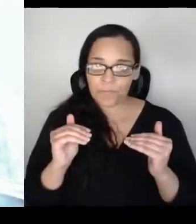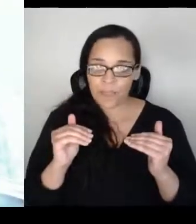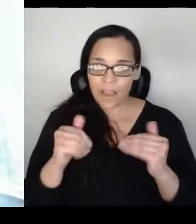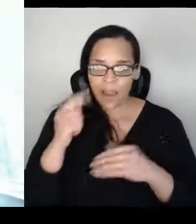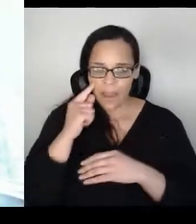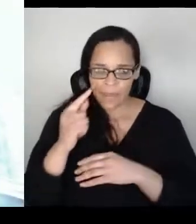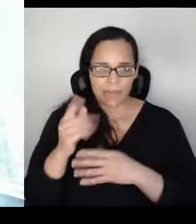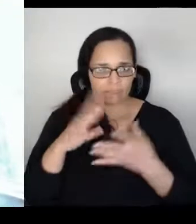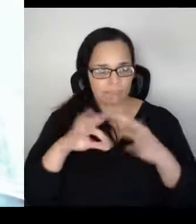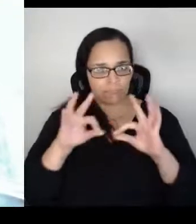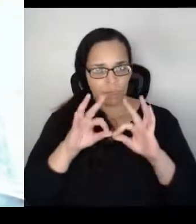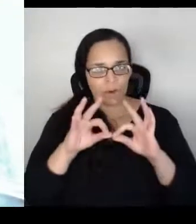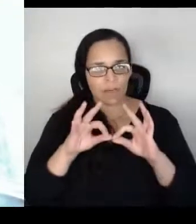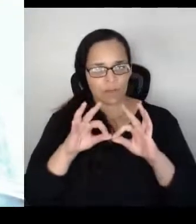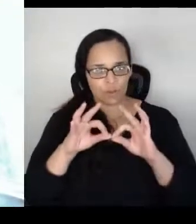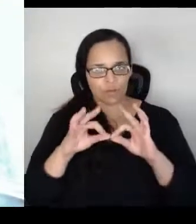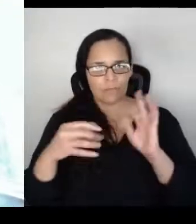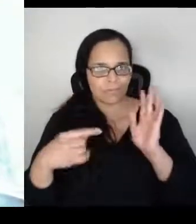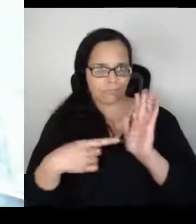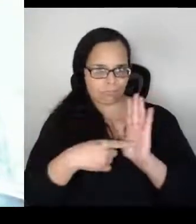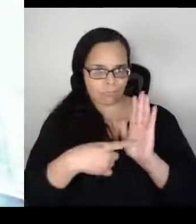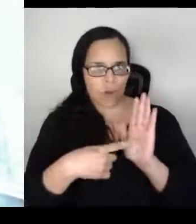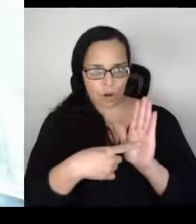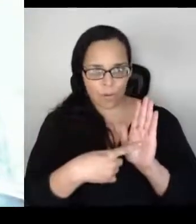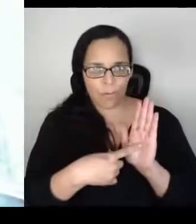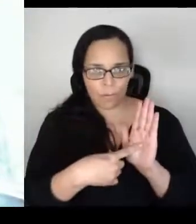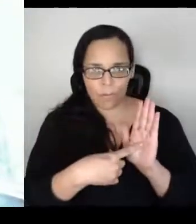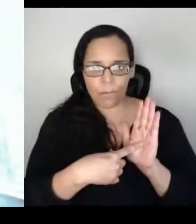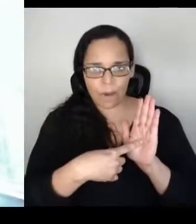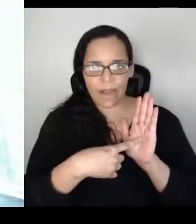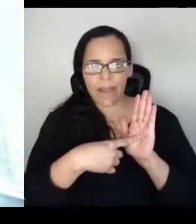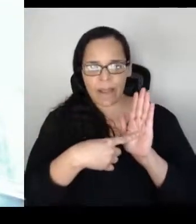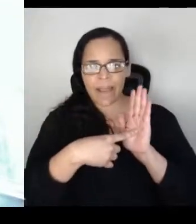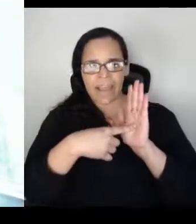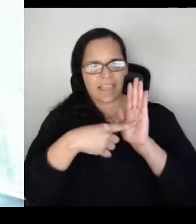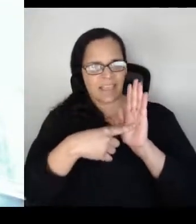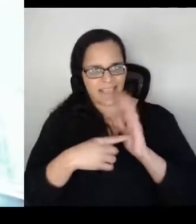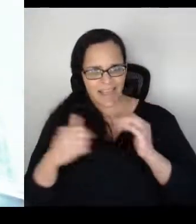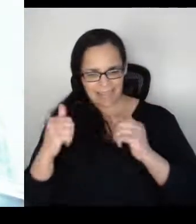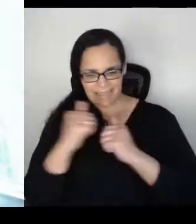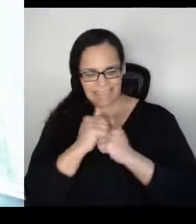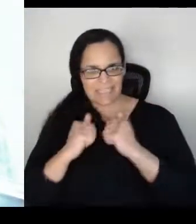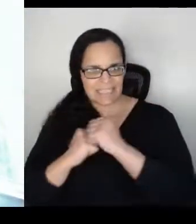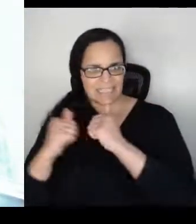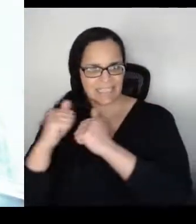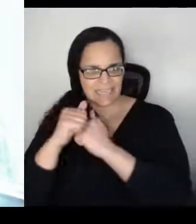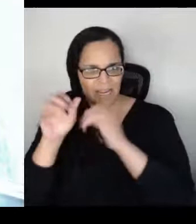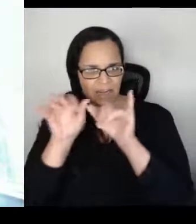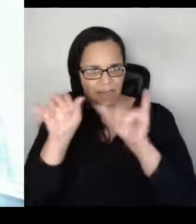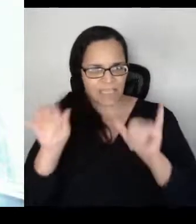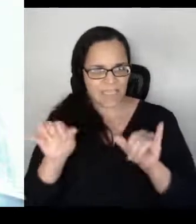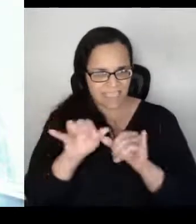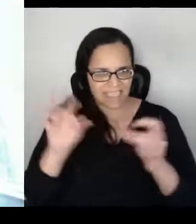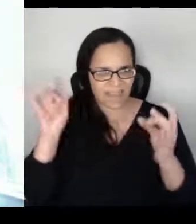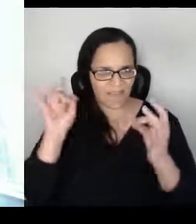to highlight is that the infrastructure and the systemic violence that agencies like,